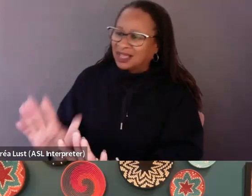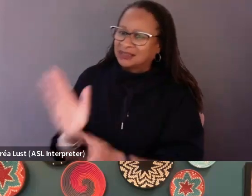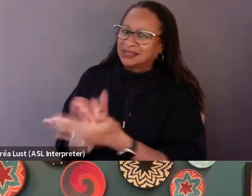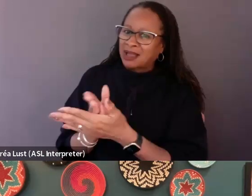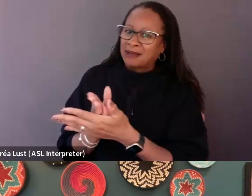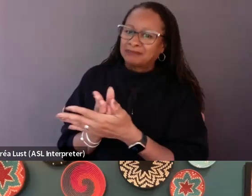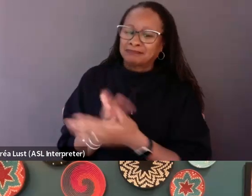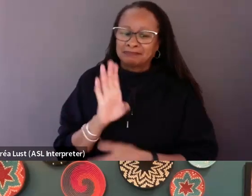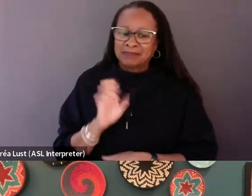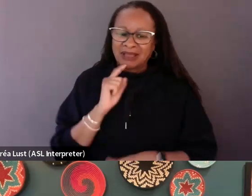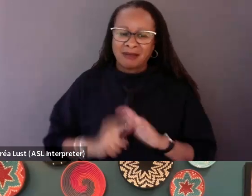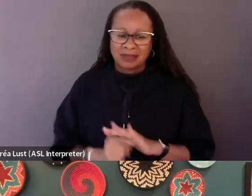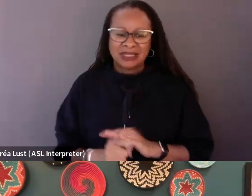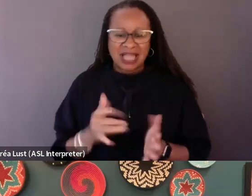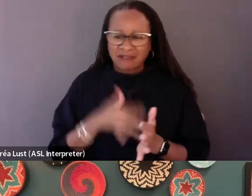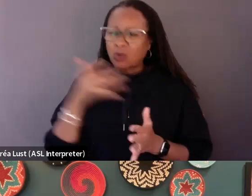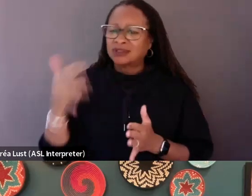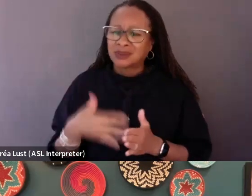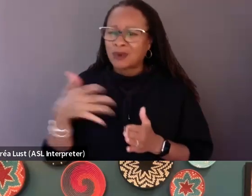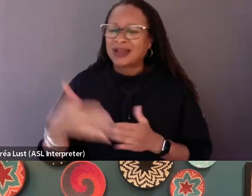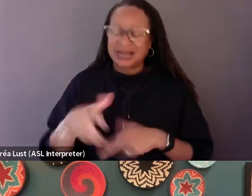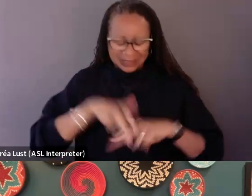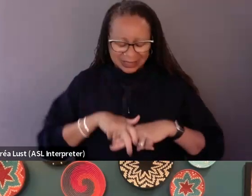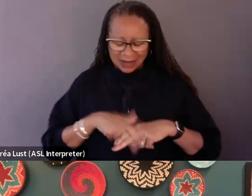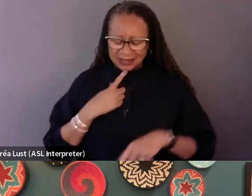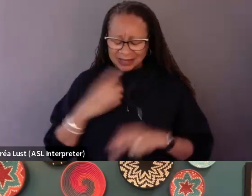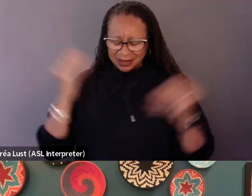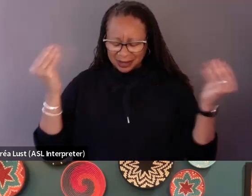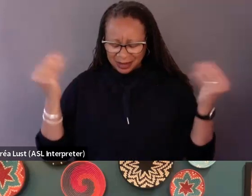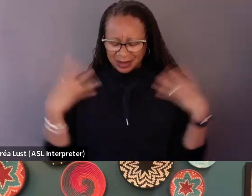And every now and again, I have to sit myself down and say, if you were in Rakesh's place